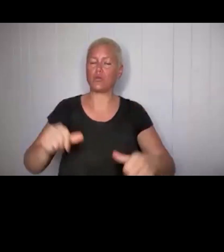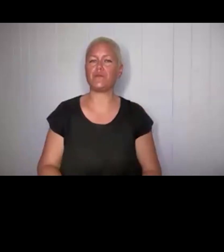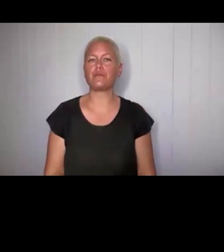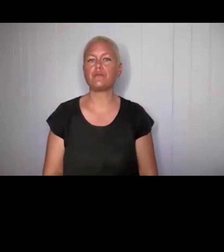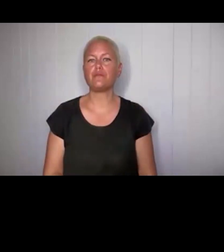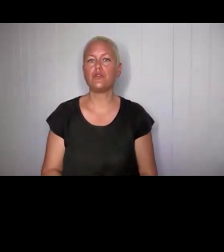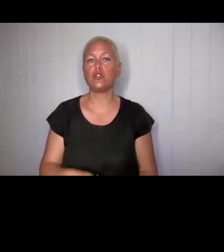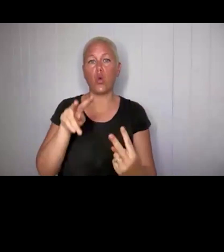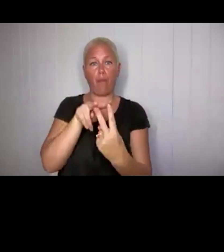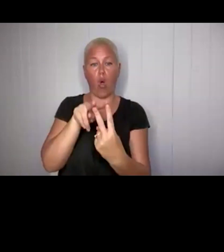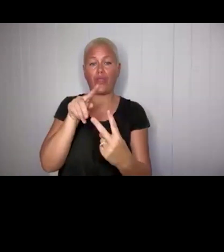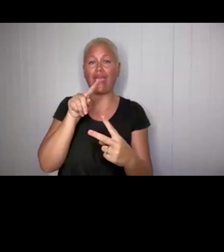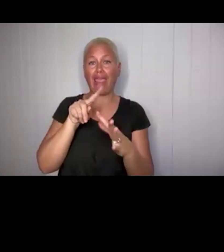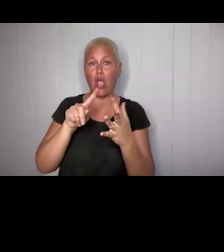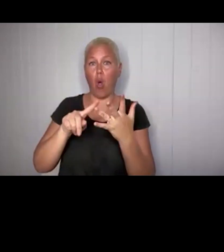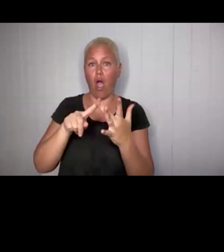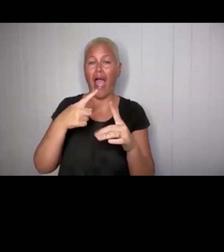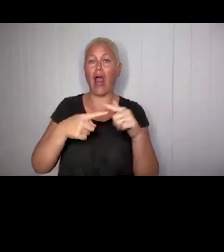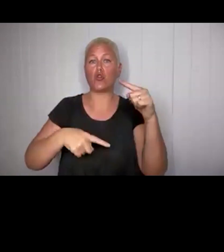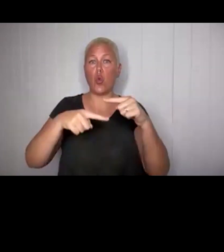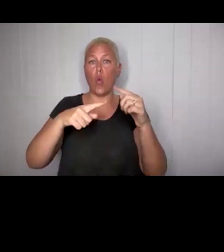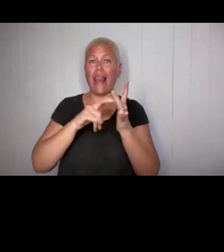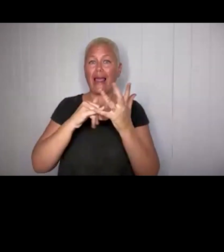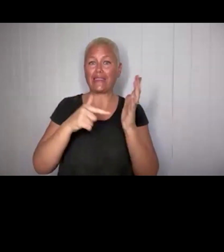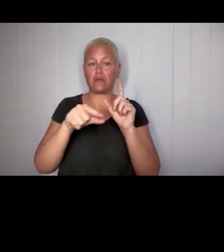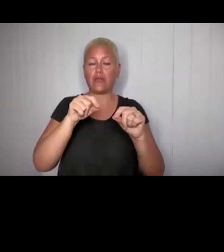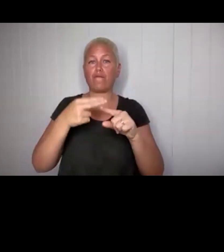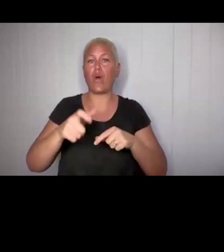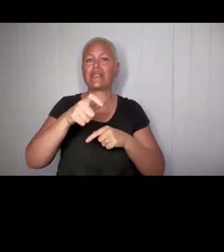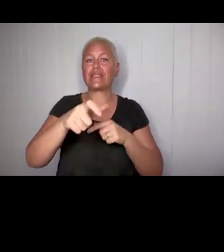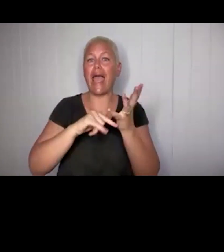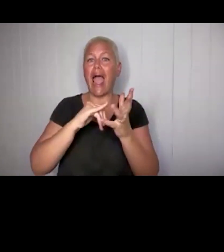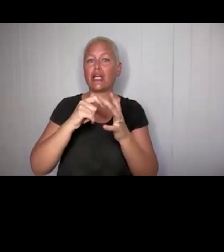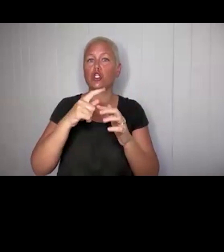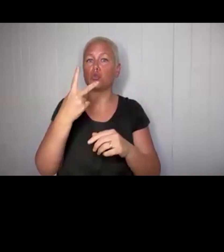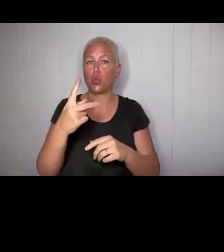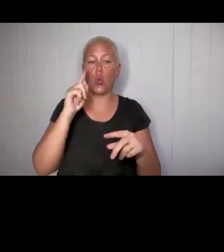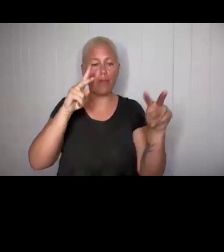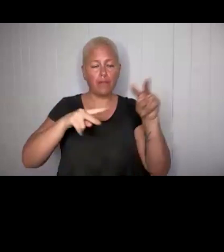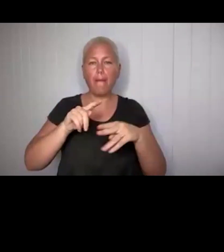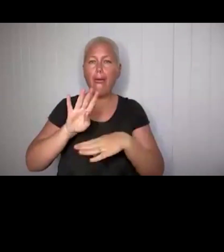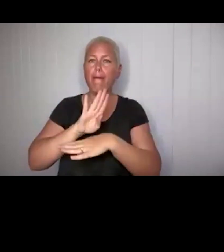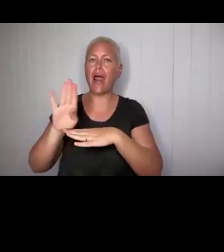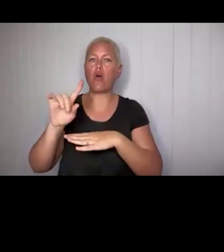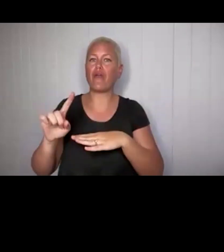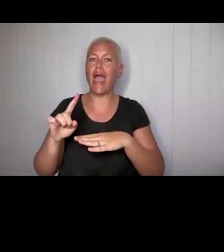Both stages of proposals will be assessed by a panel of independent advisers,